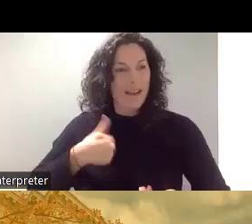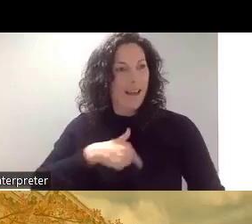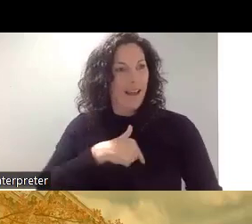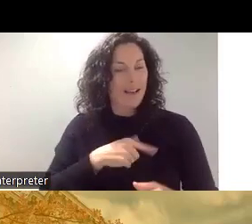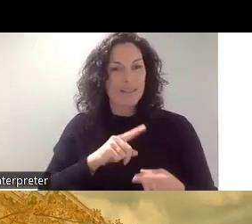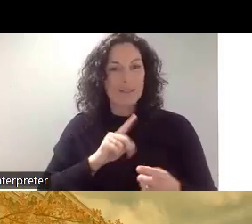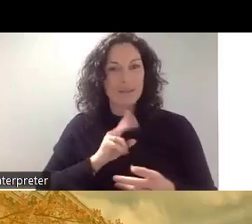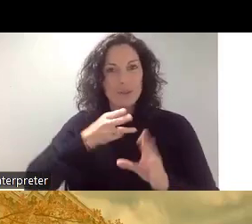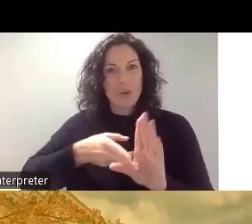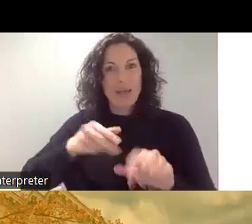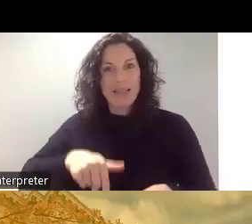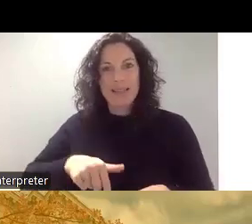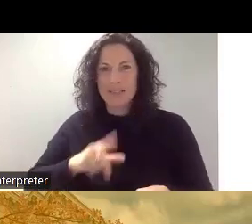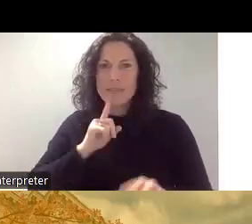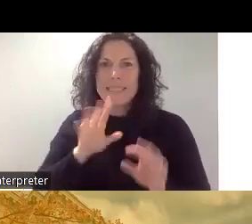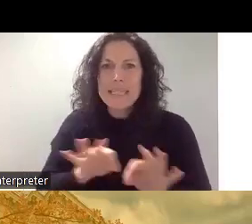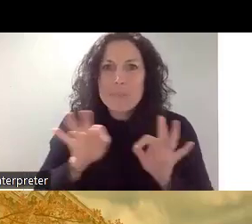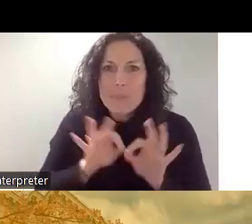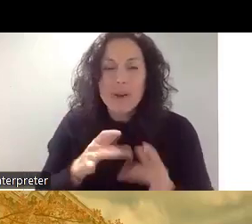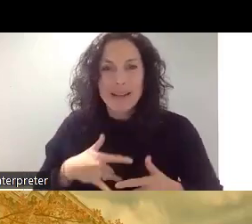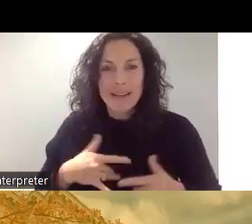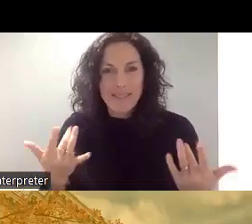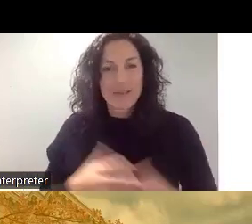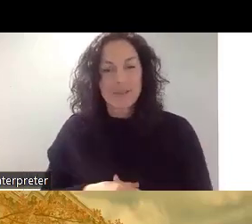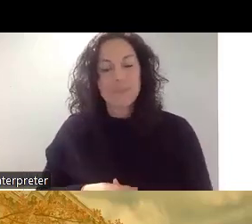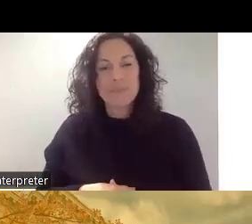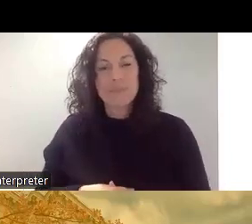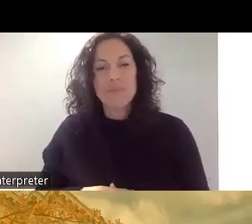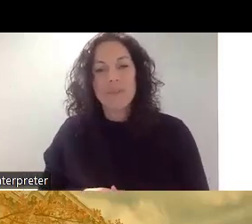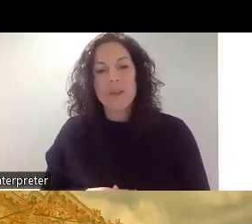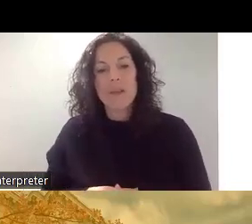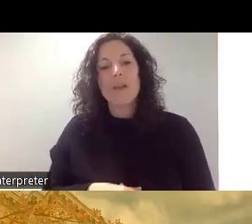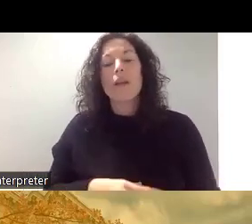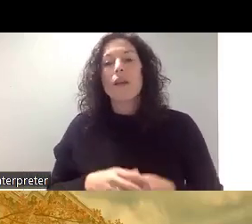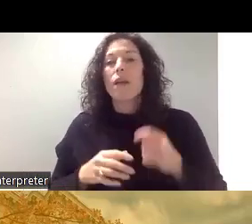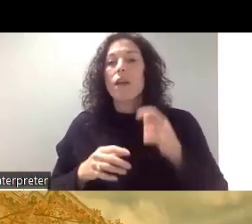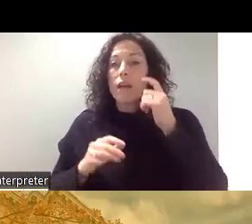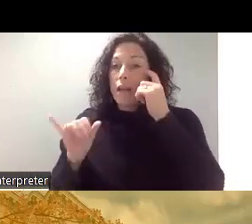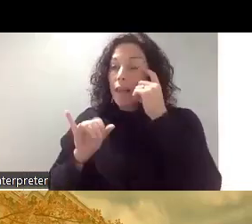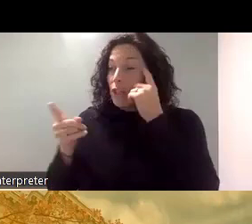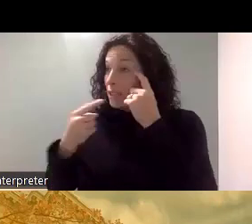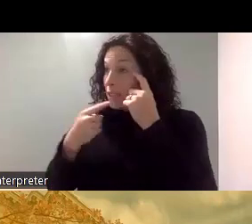in this extremely important event. As Kasima said, we're flipping the tables now.